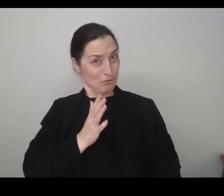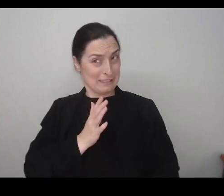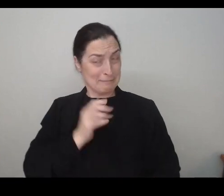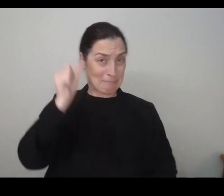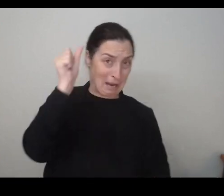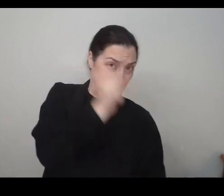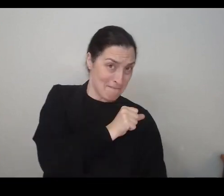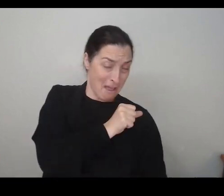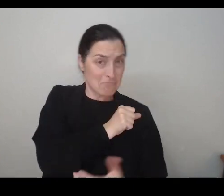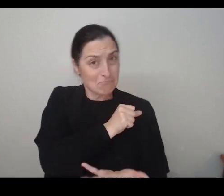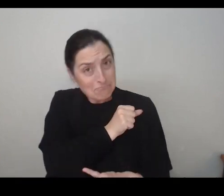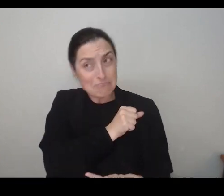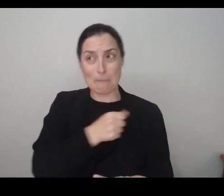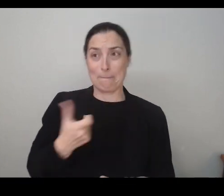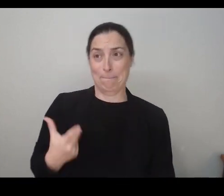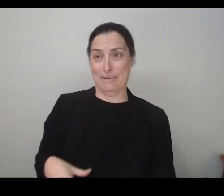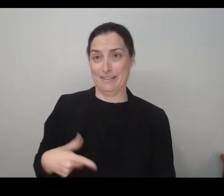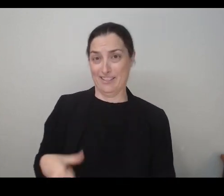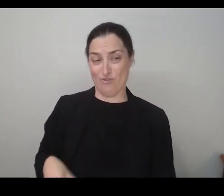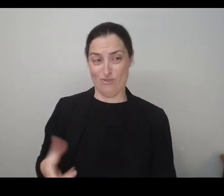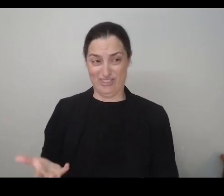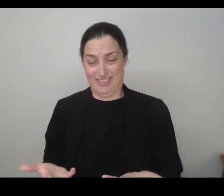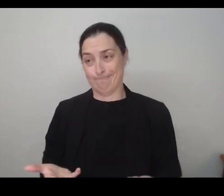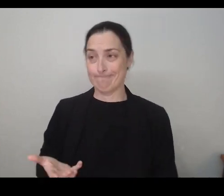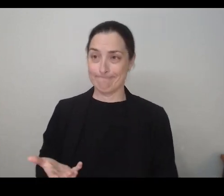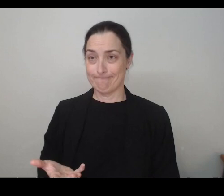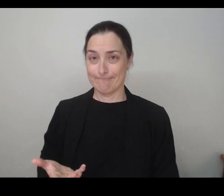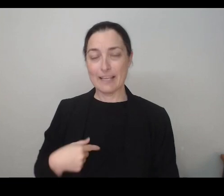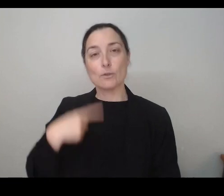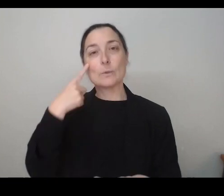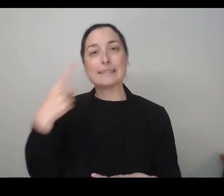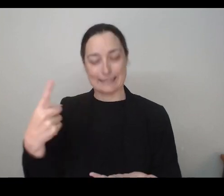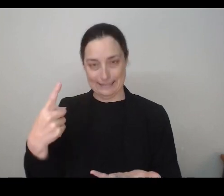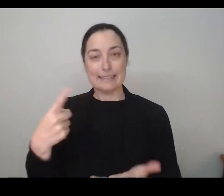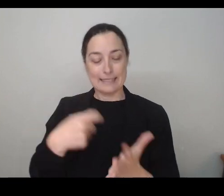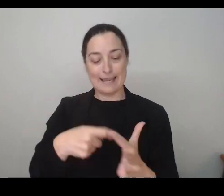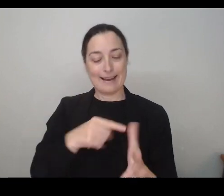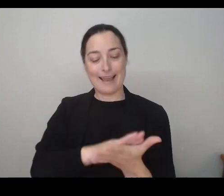because as you see the work of Yuki Kihara, of course she is ,